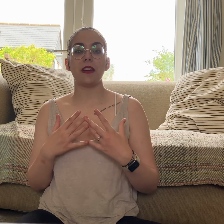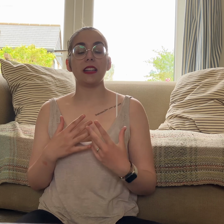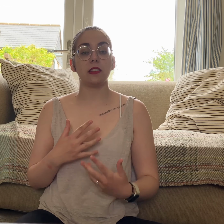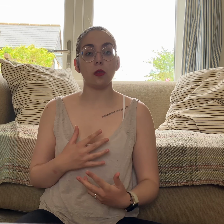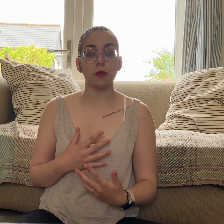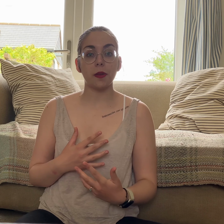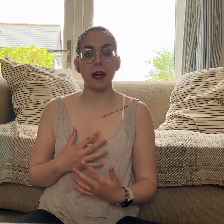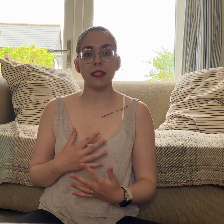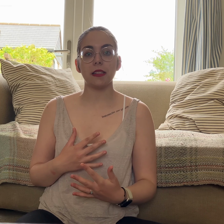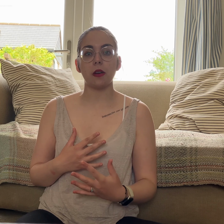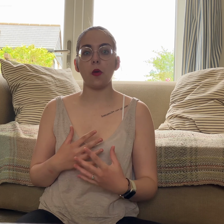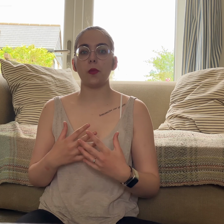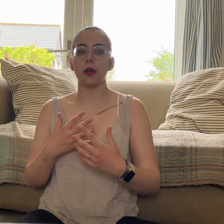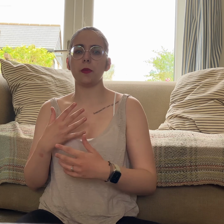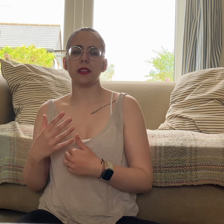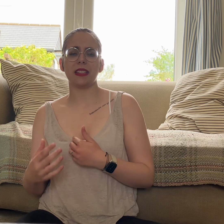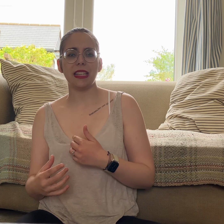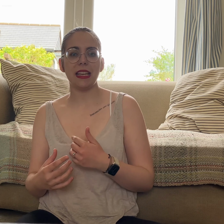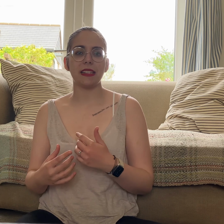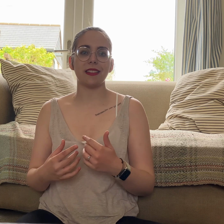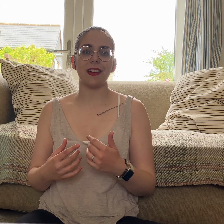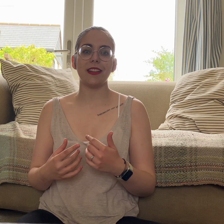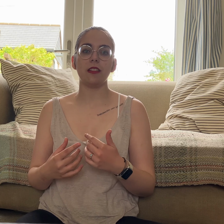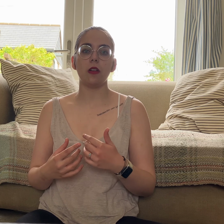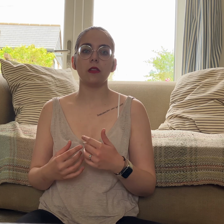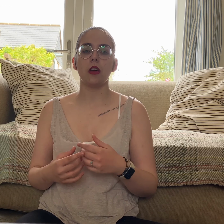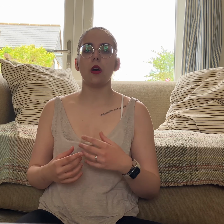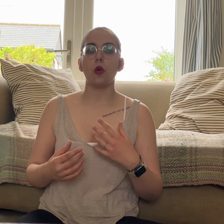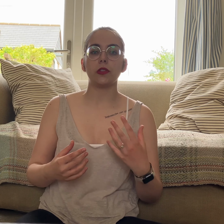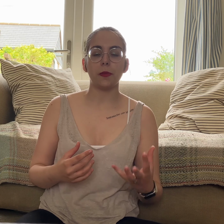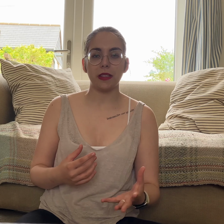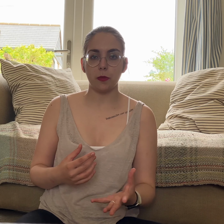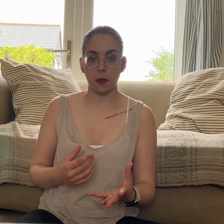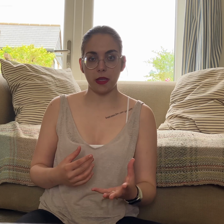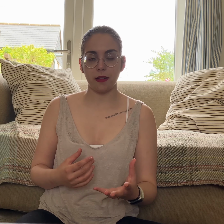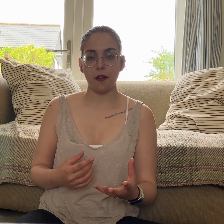any song requests or what you want to see as a SignAlong or topics you want me to cover,